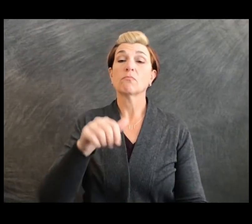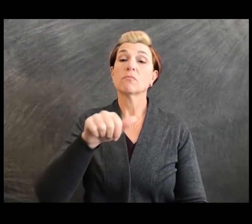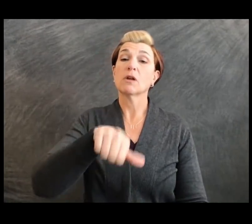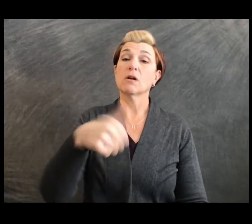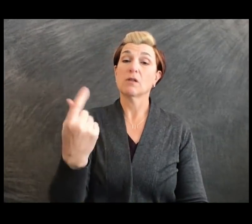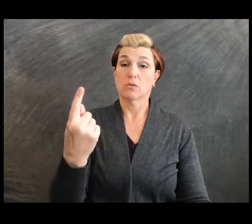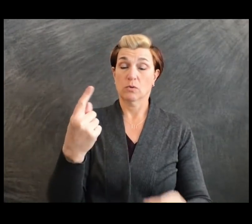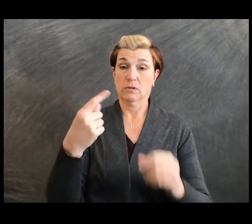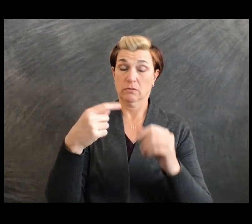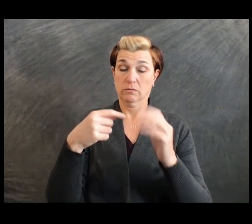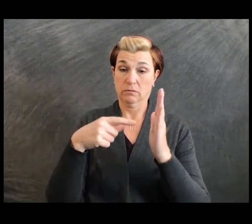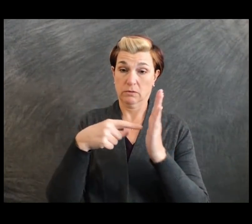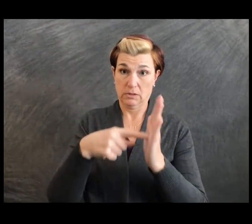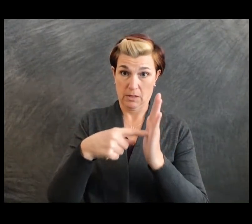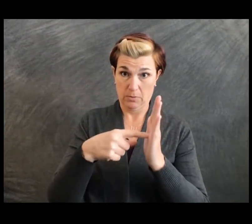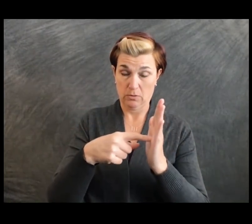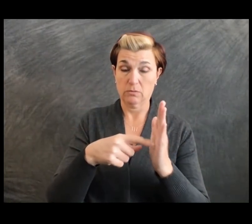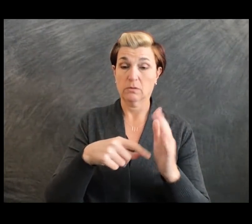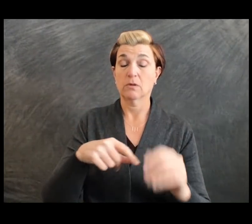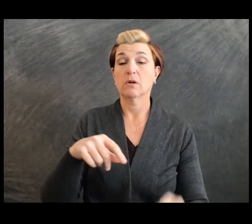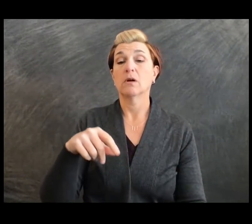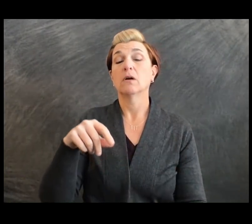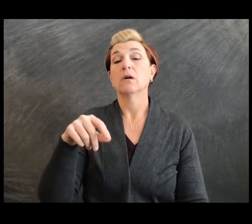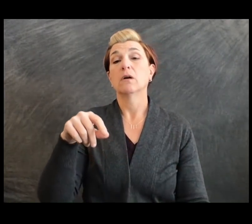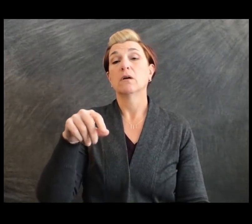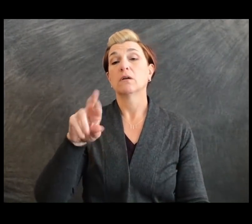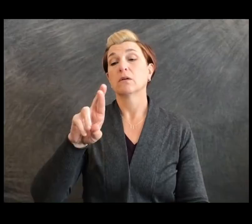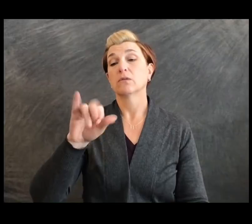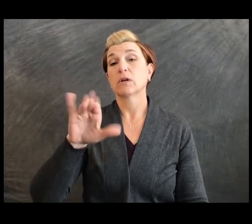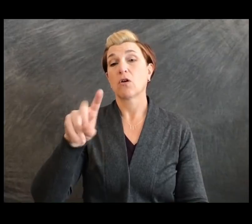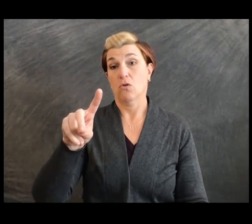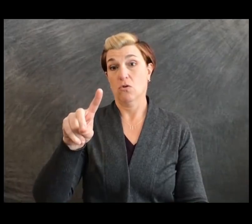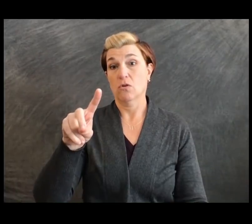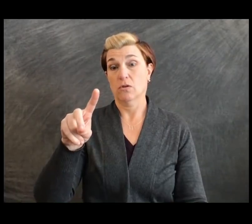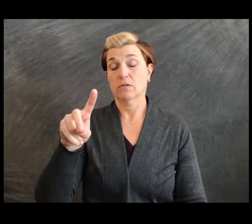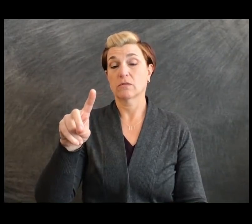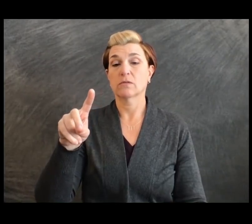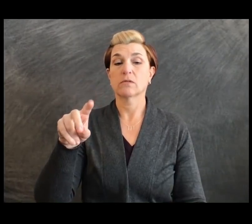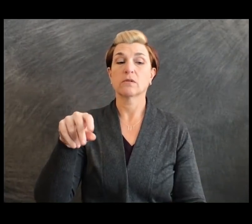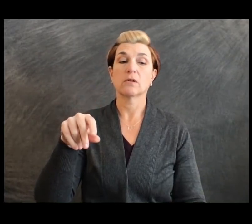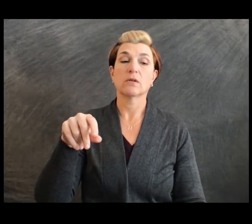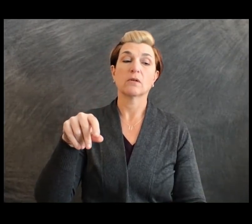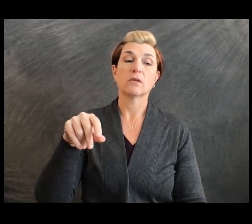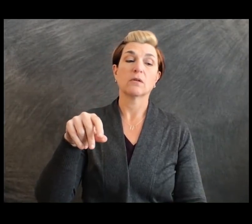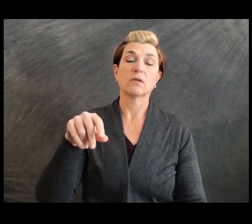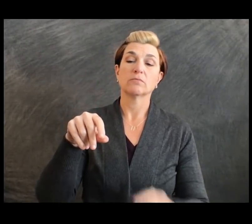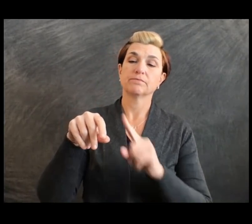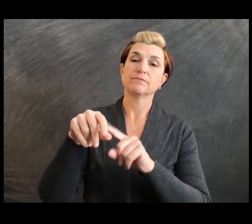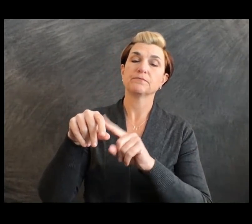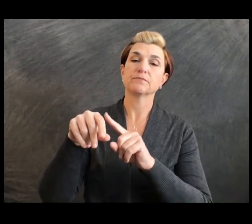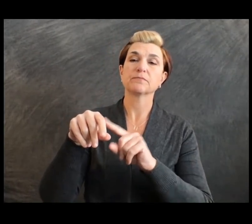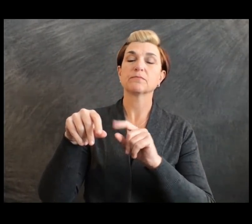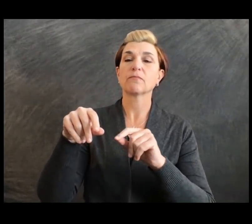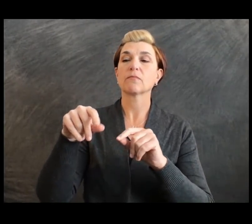which is this is really an example where we're repurposing alcohol they went out